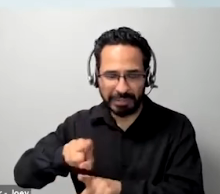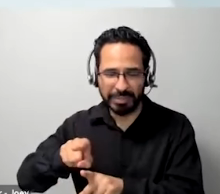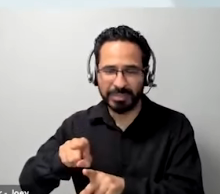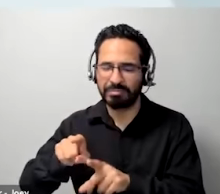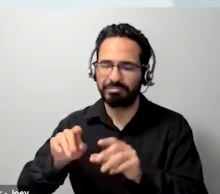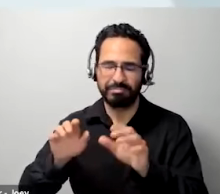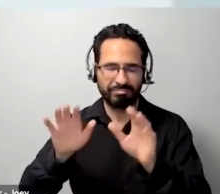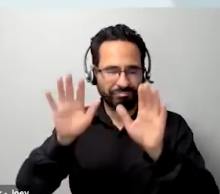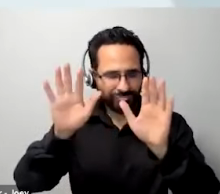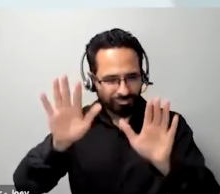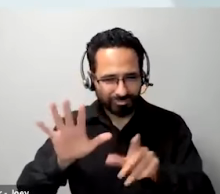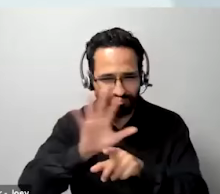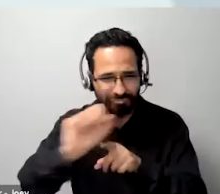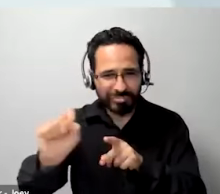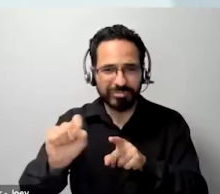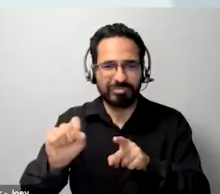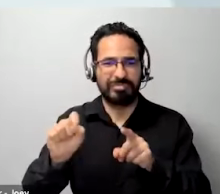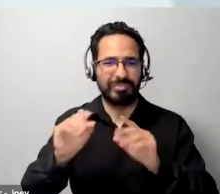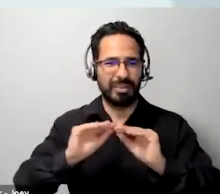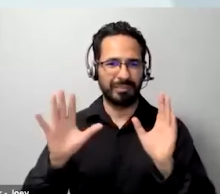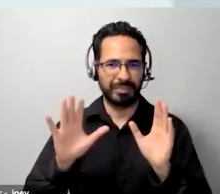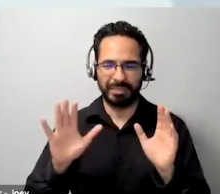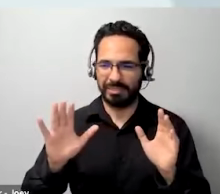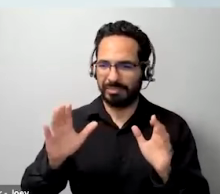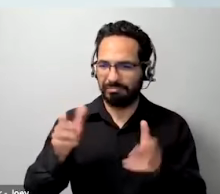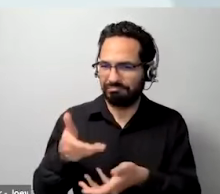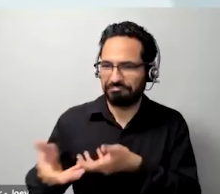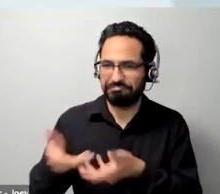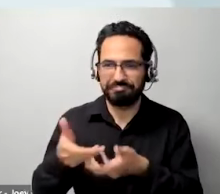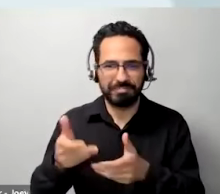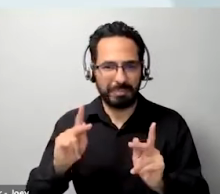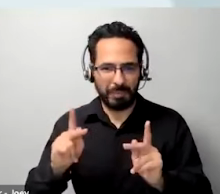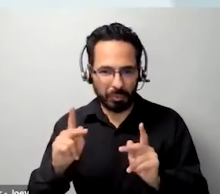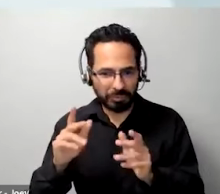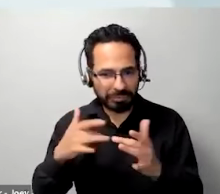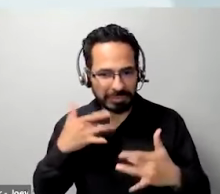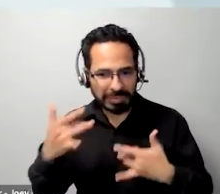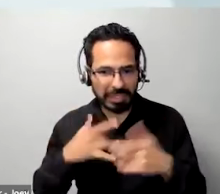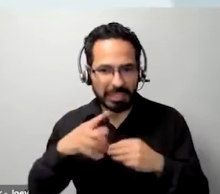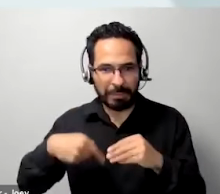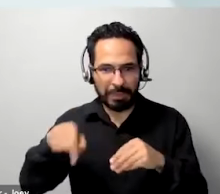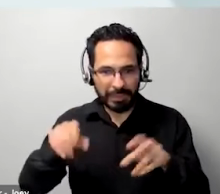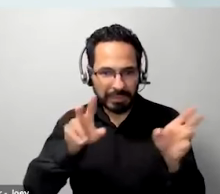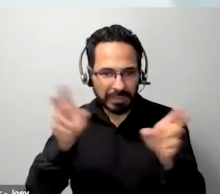and excitement people have had about this topic. So I want to extend a huge thank you